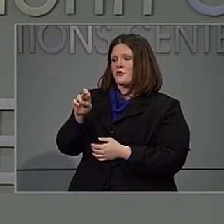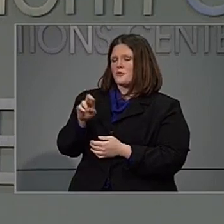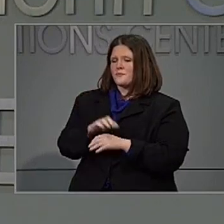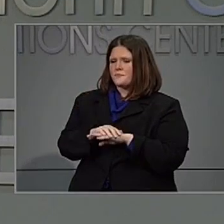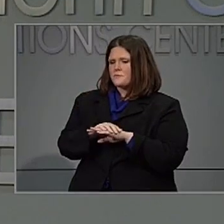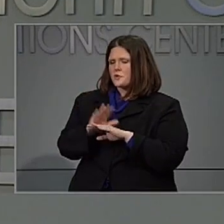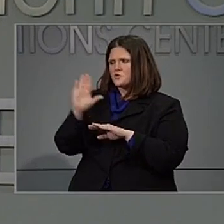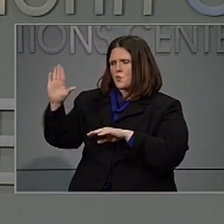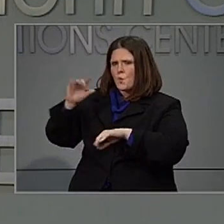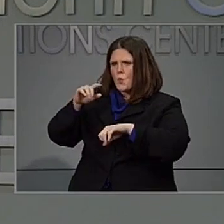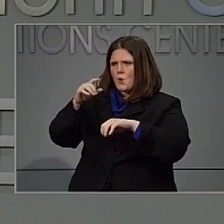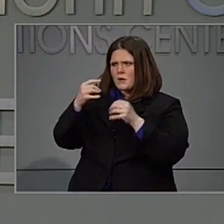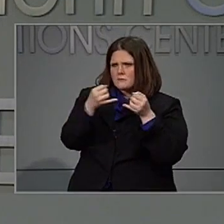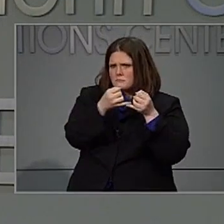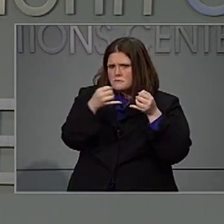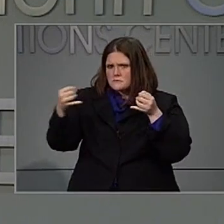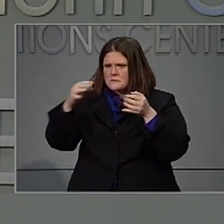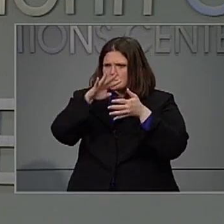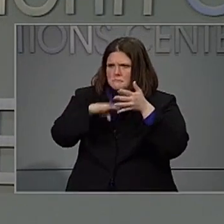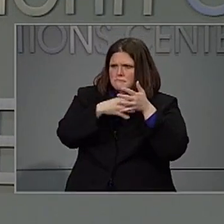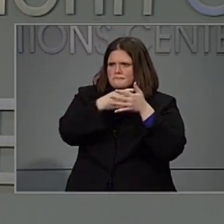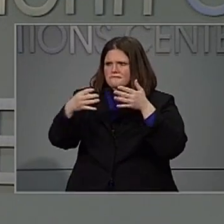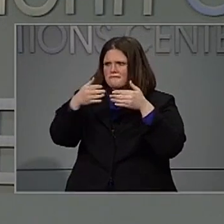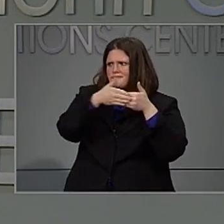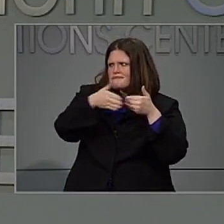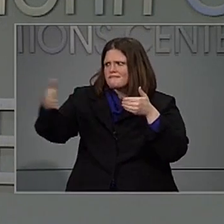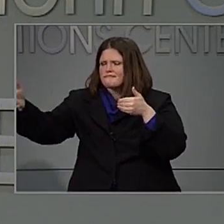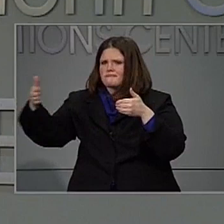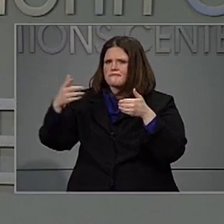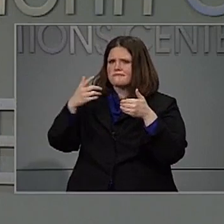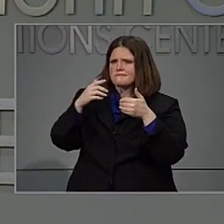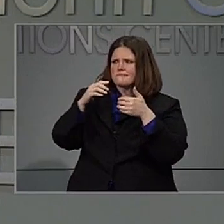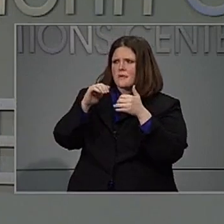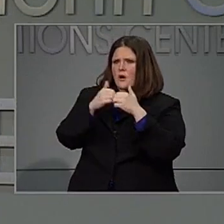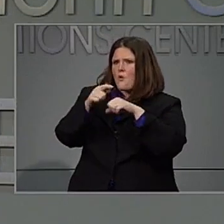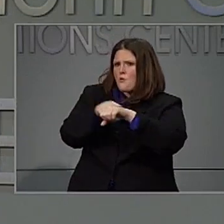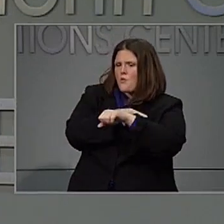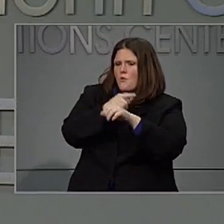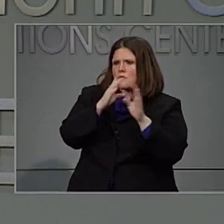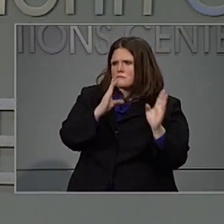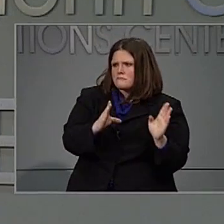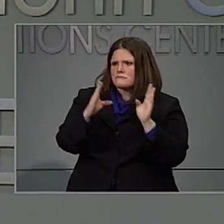OBSERVER. I HAVE A FEW QUESTIONS.